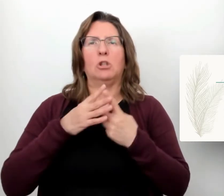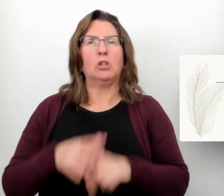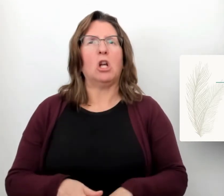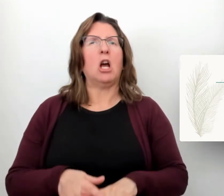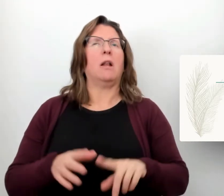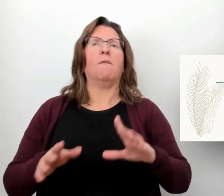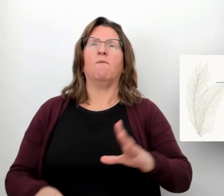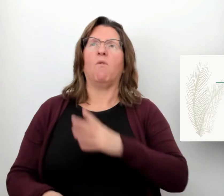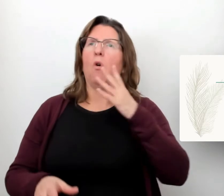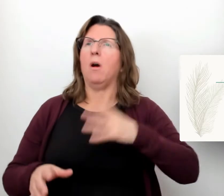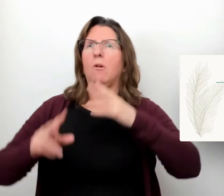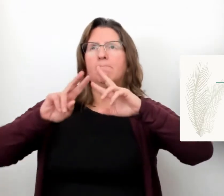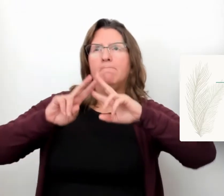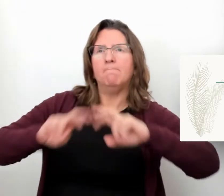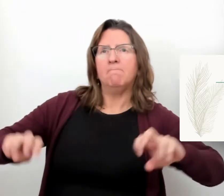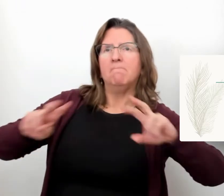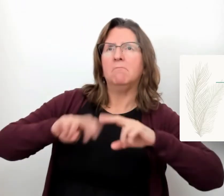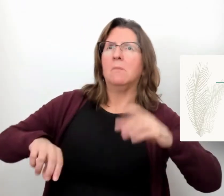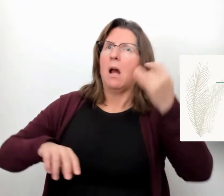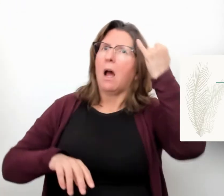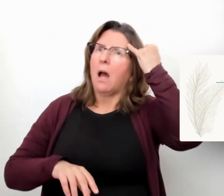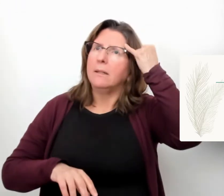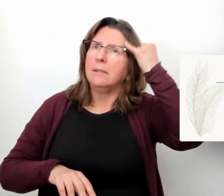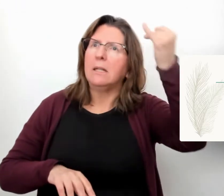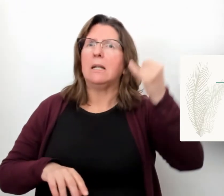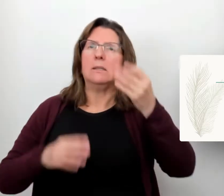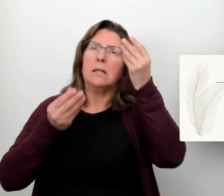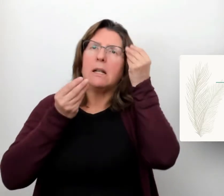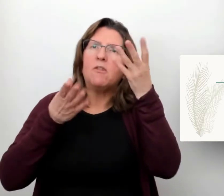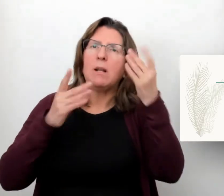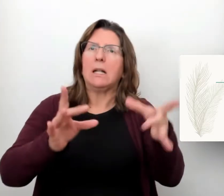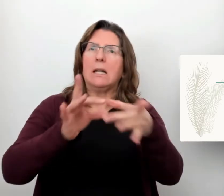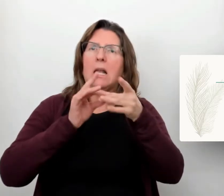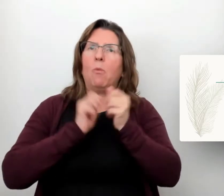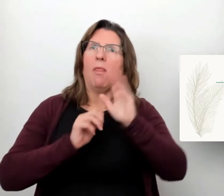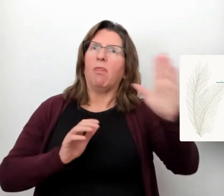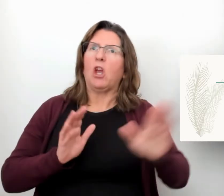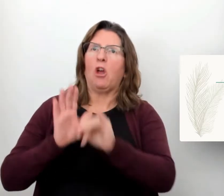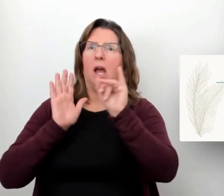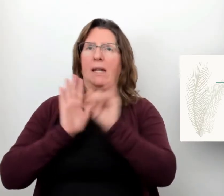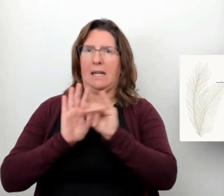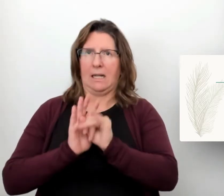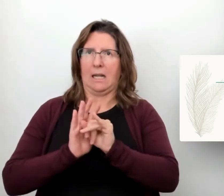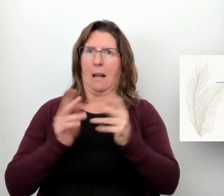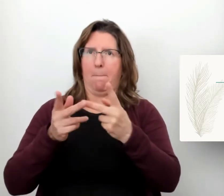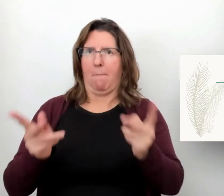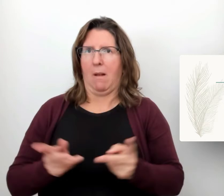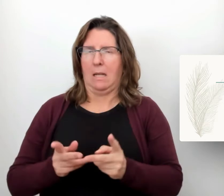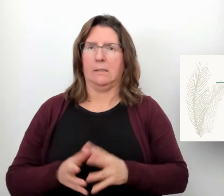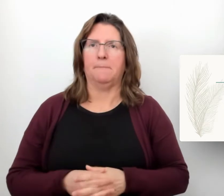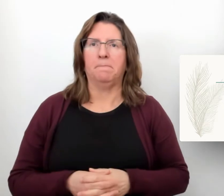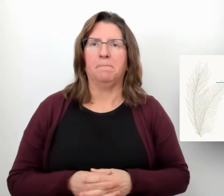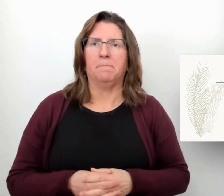We start with a formal analysis of ideas and information about their identity.